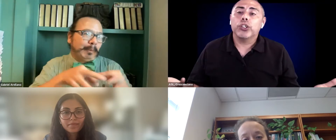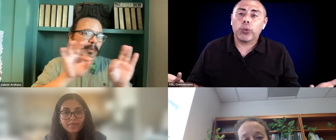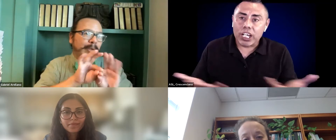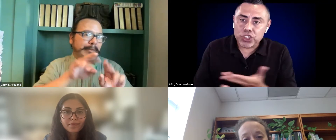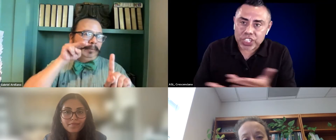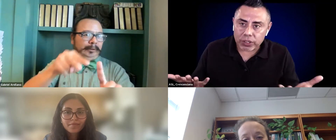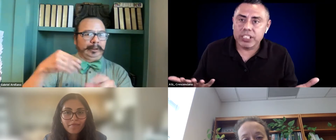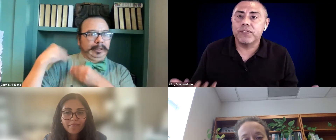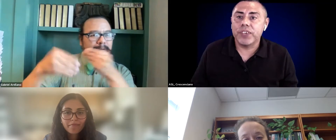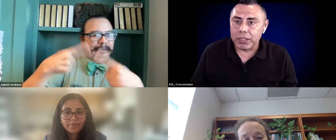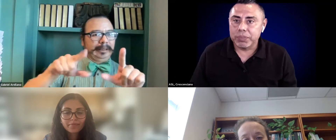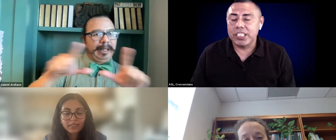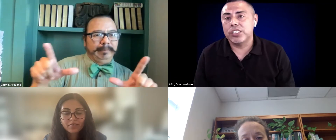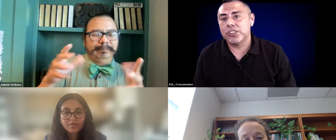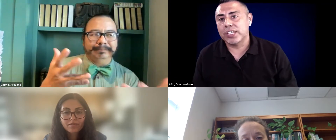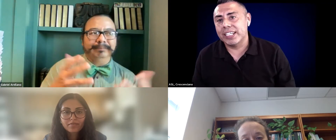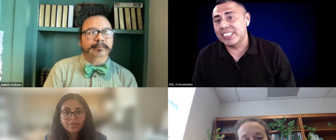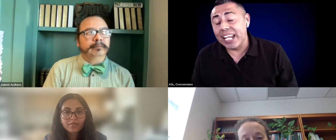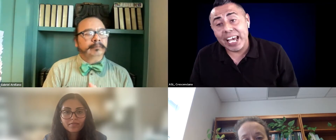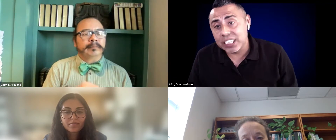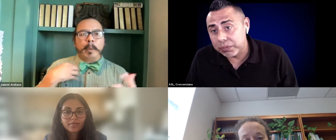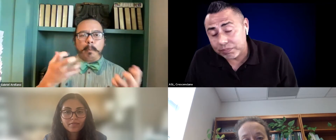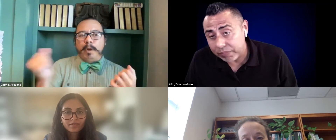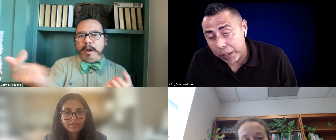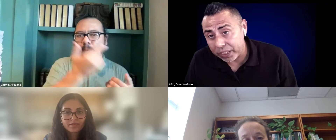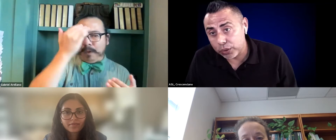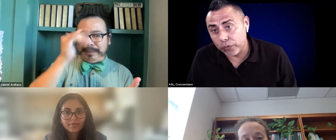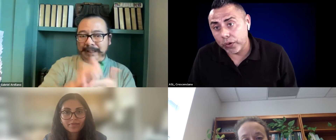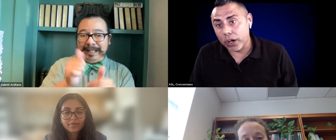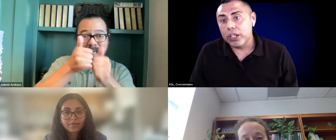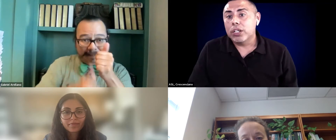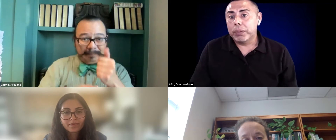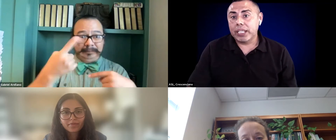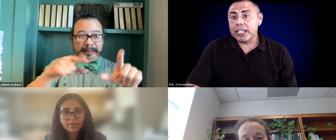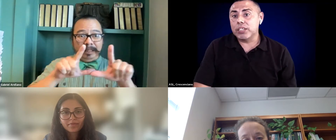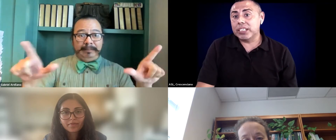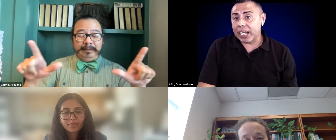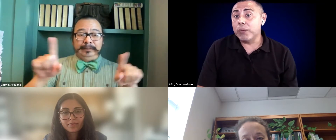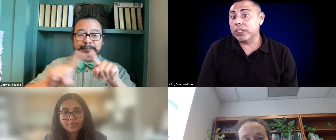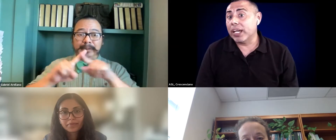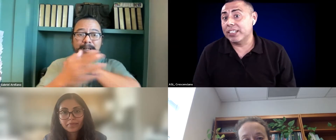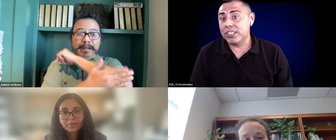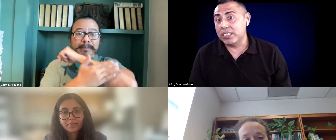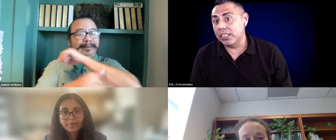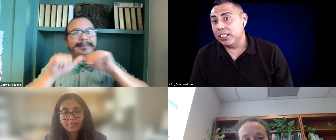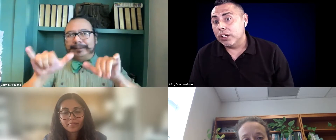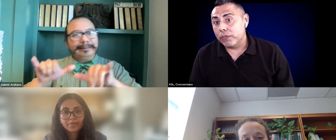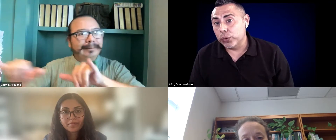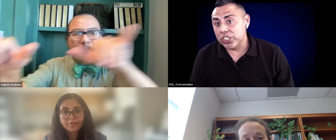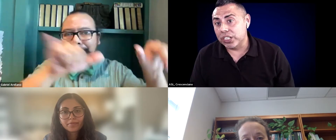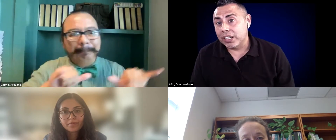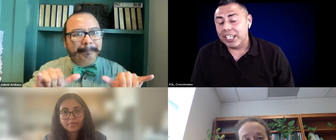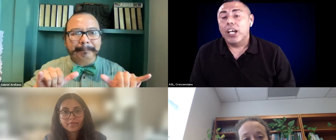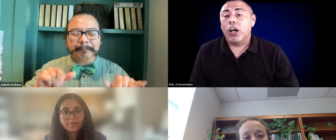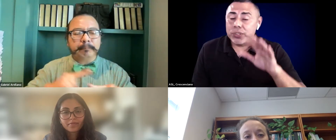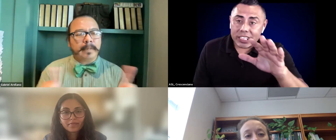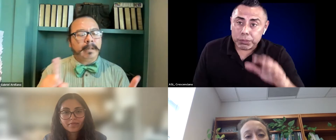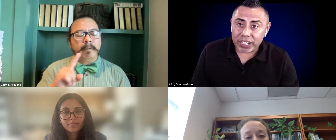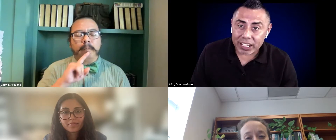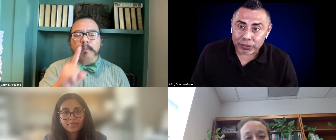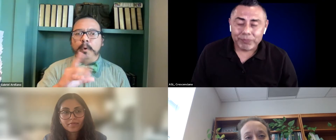ASL, Crescenciano: across share and develop these new signs that Hasn't happened so far. But that is something that I would like to see fruition Also, I'd like to point out